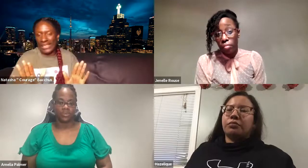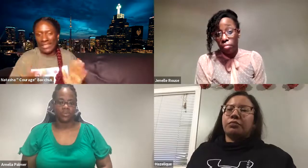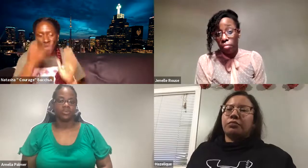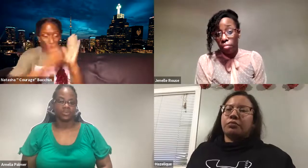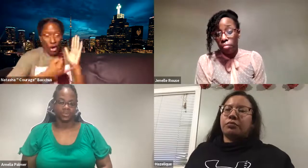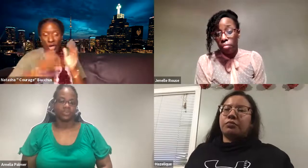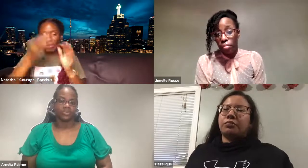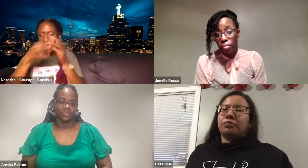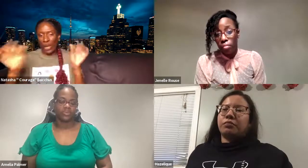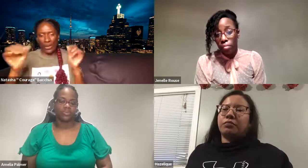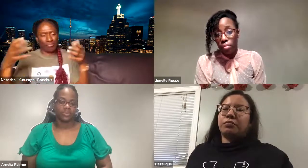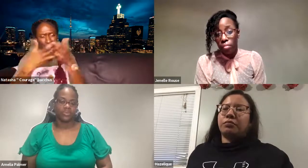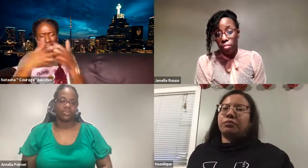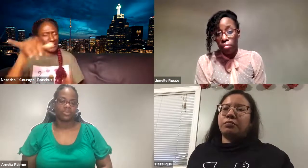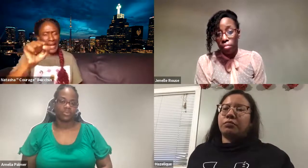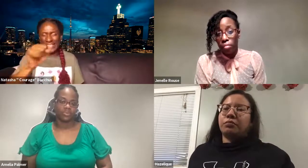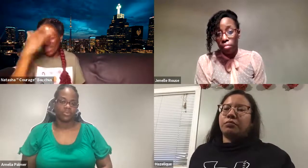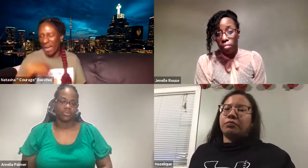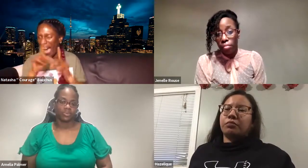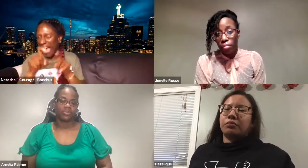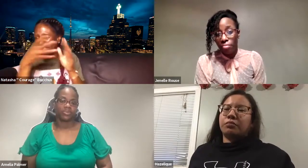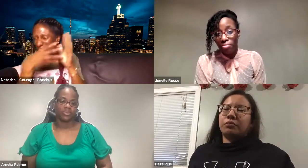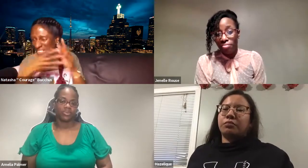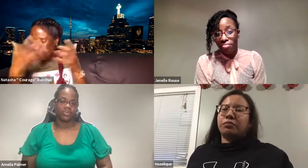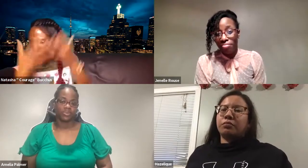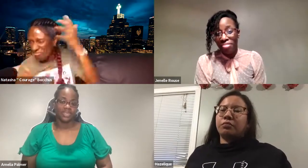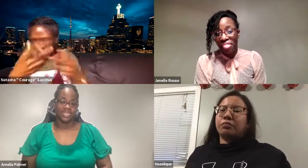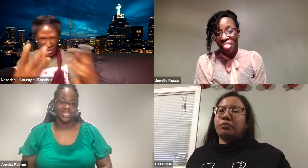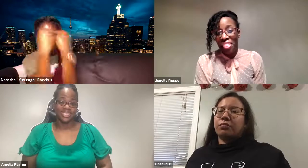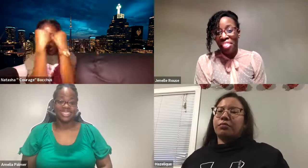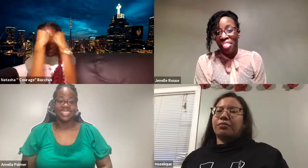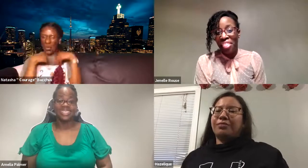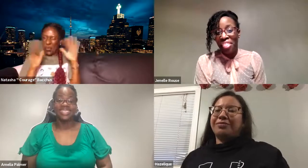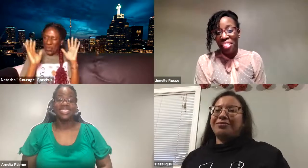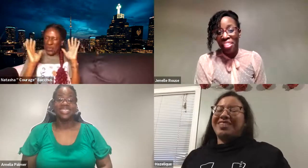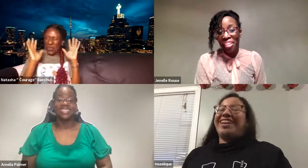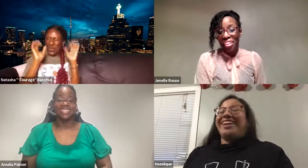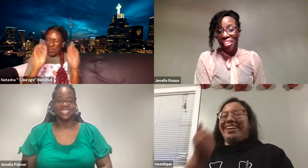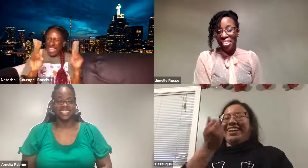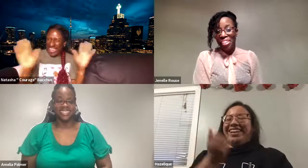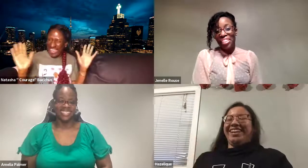it's there and it's just an amazing way to get your emotions out there and communicate that